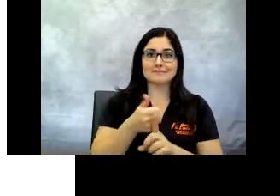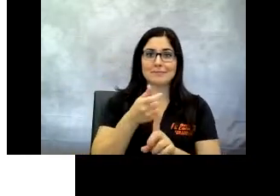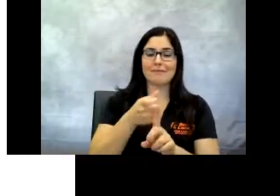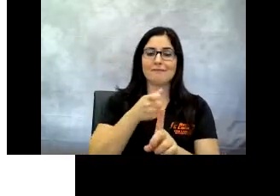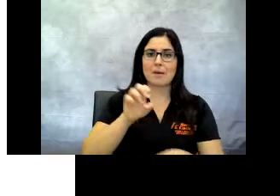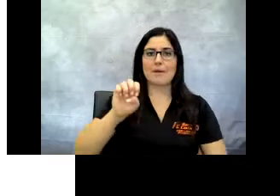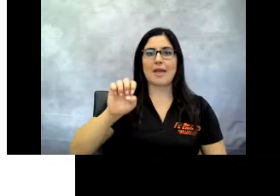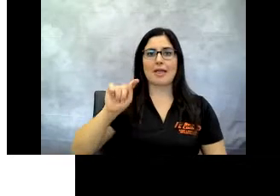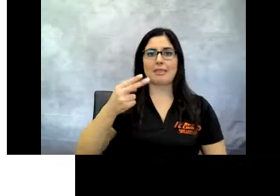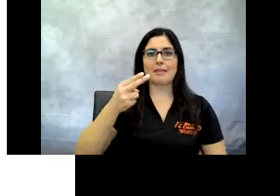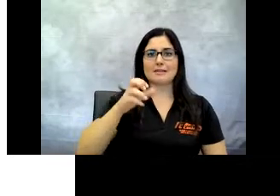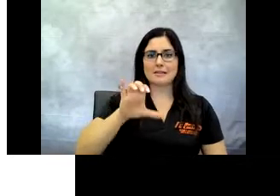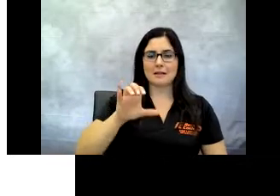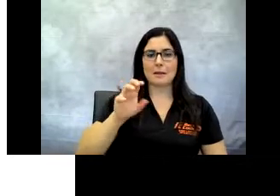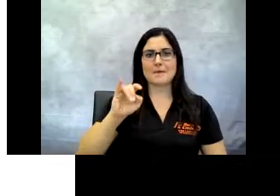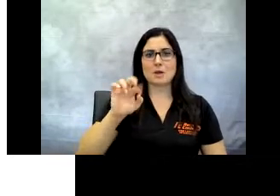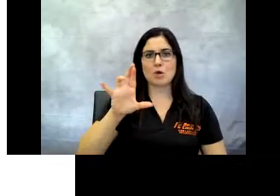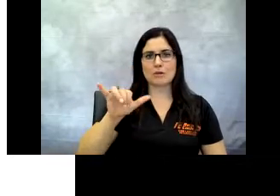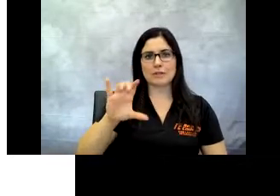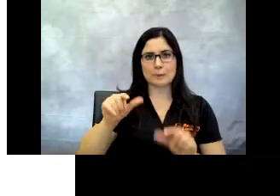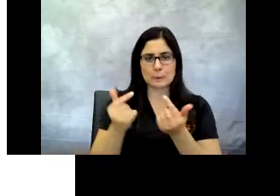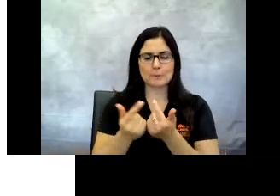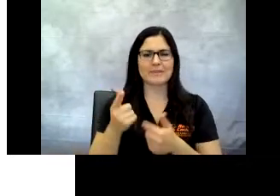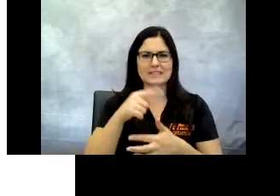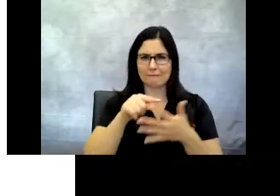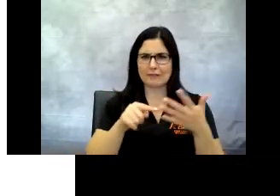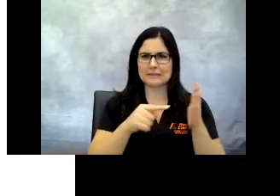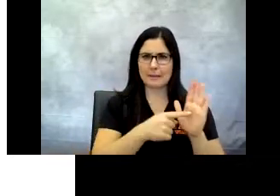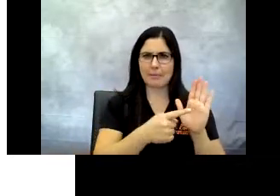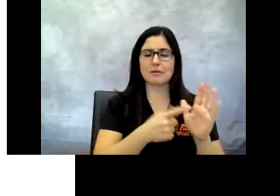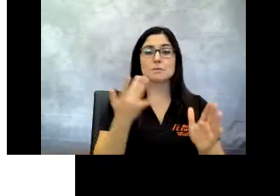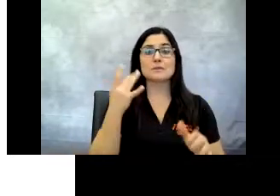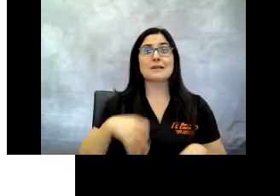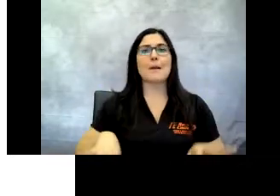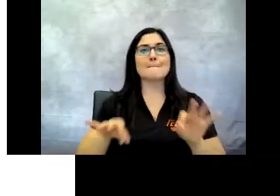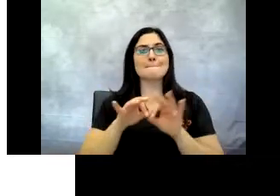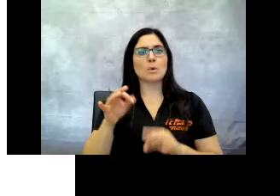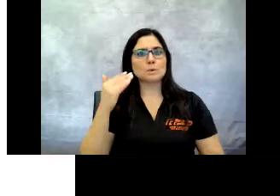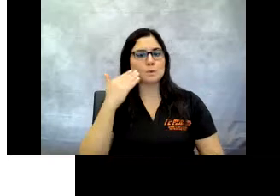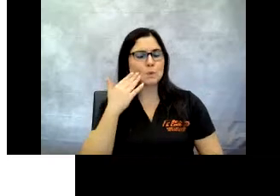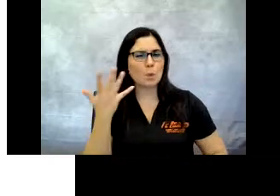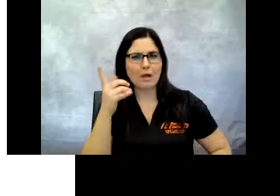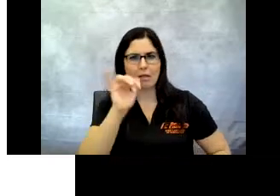I gave a few examples here because it's very important for us to know that. What does it look like in different cultures?